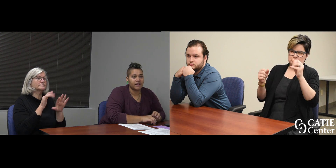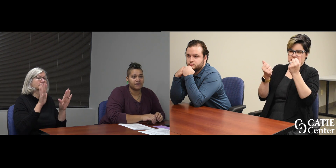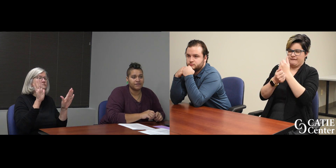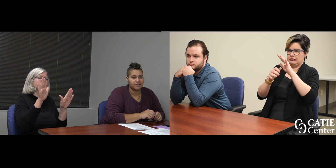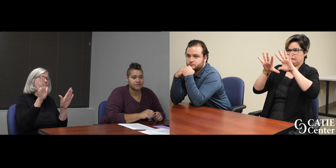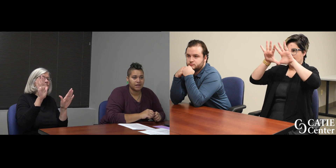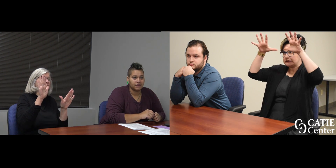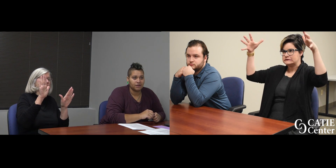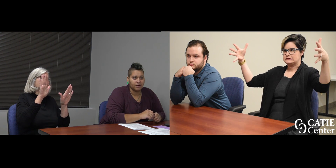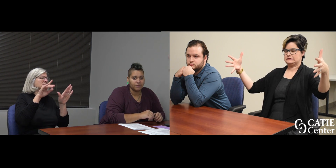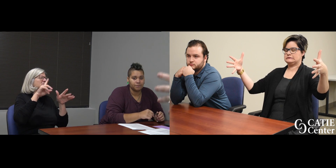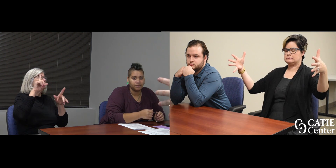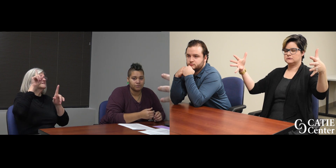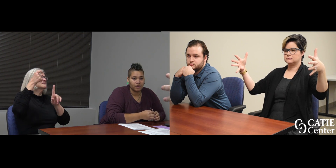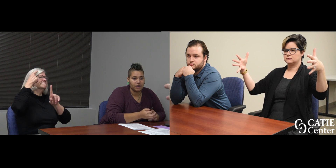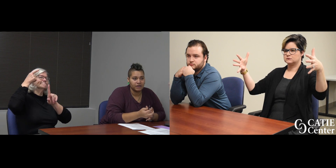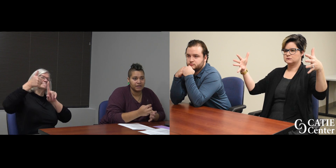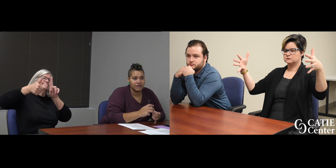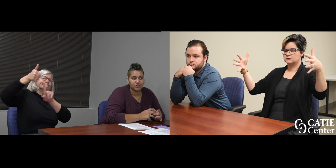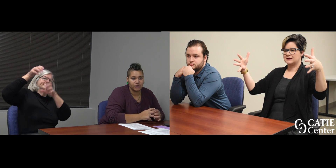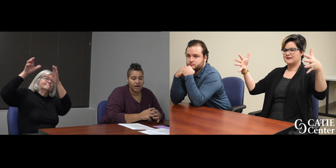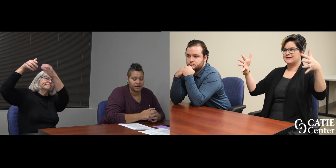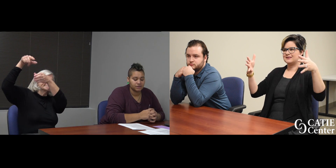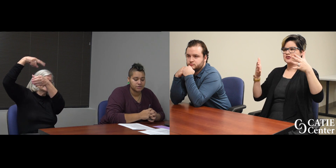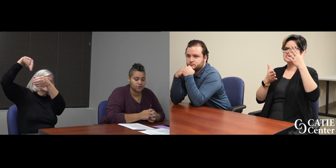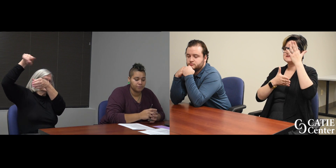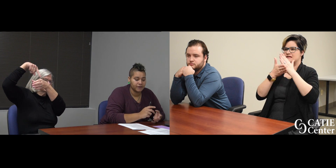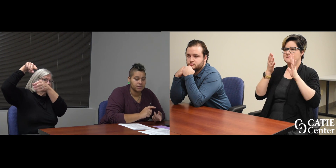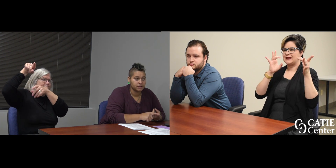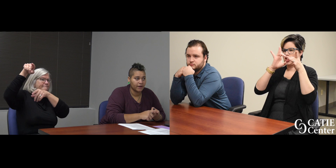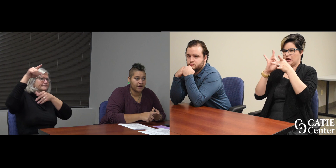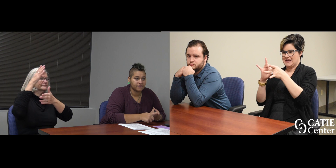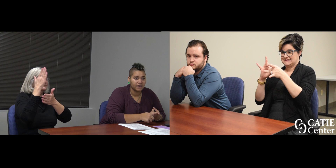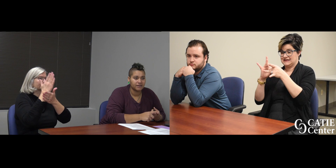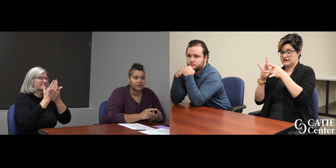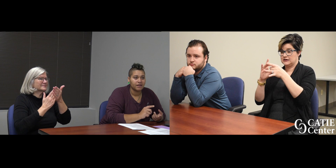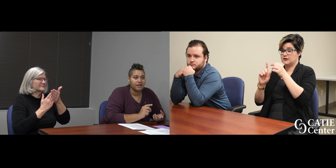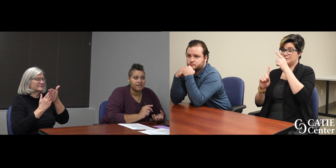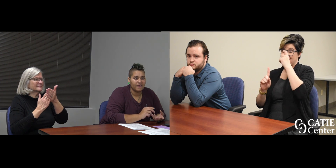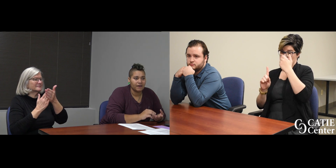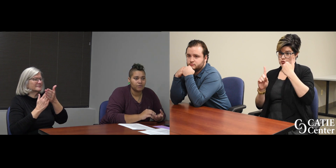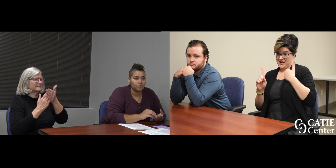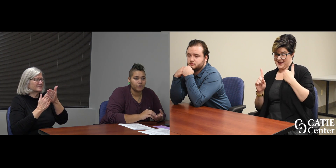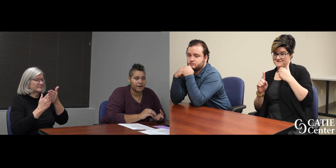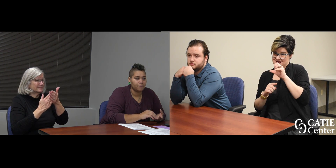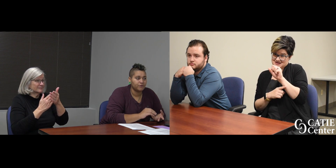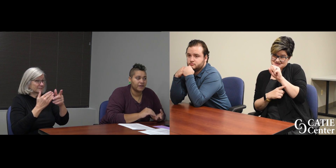there's a lot of things that are interlocked, so because you have that, that would help you.